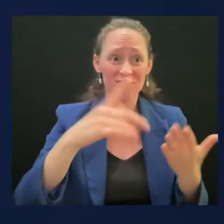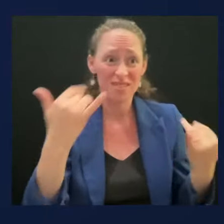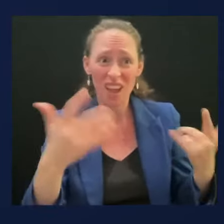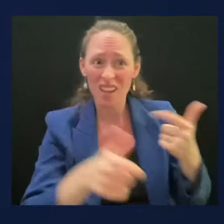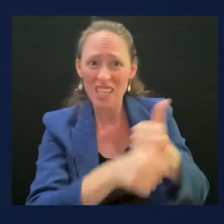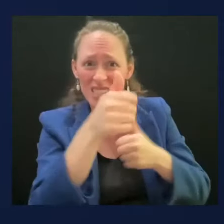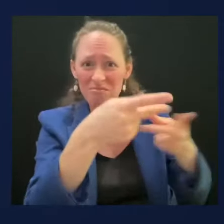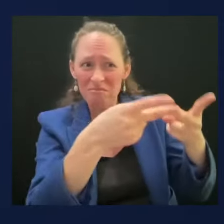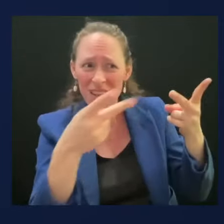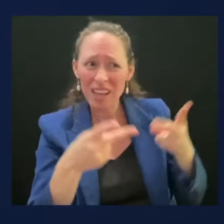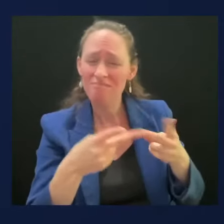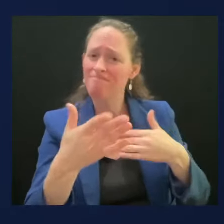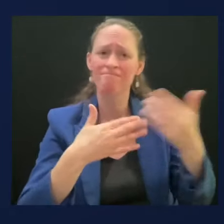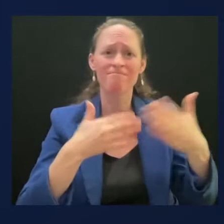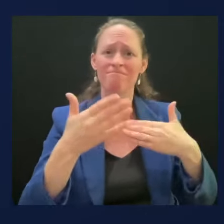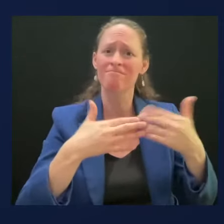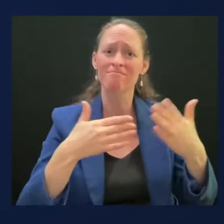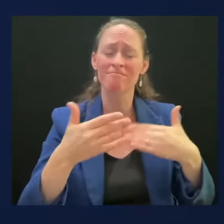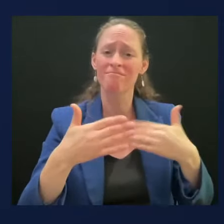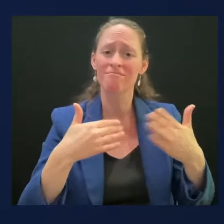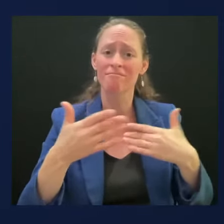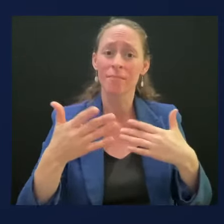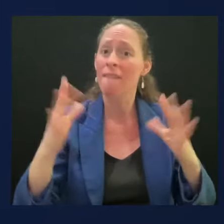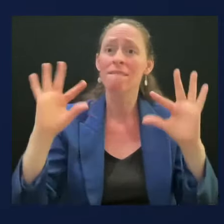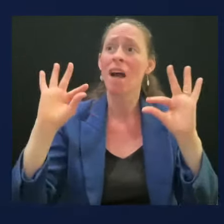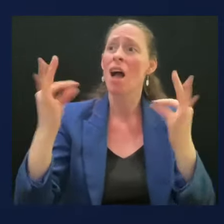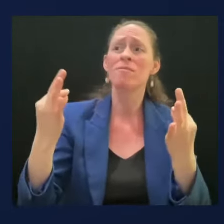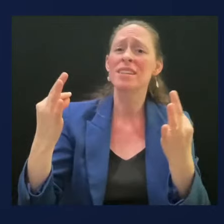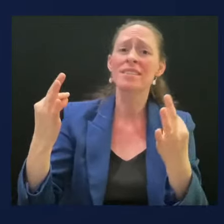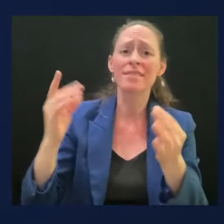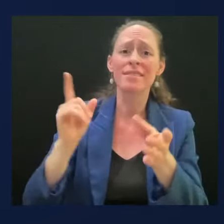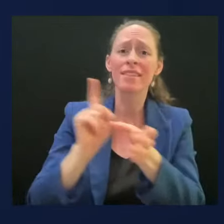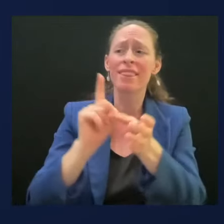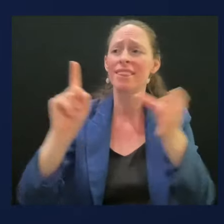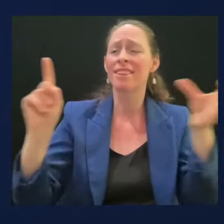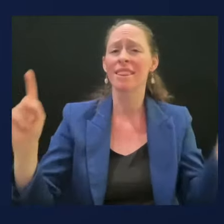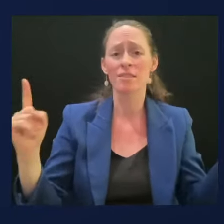Bless our government, its leaders, and provide godly counsel and wisdom